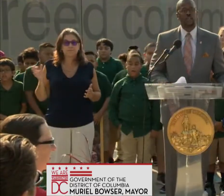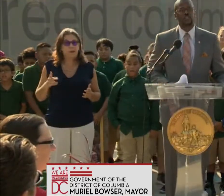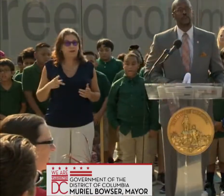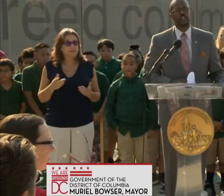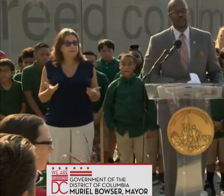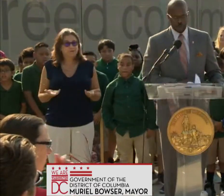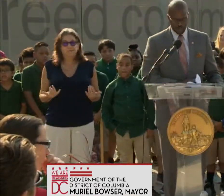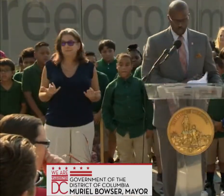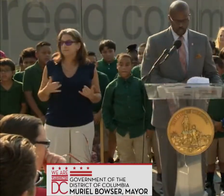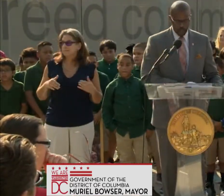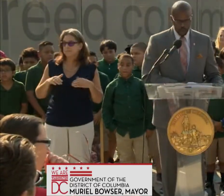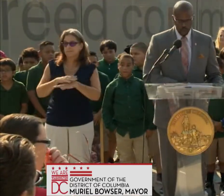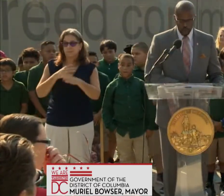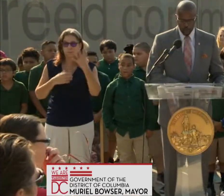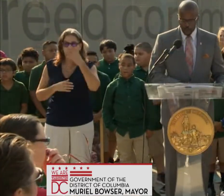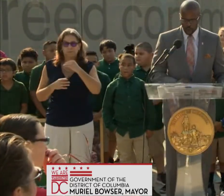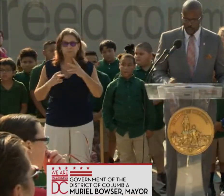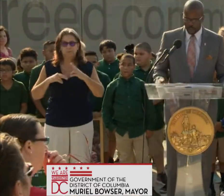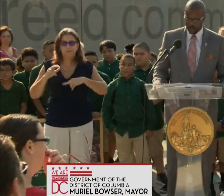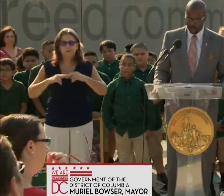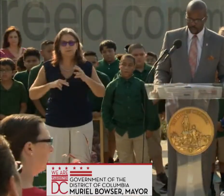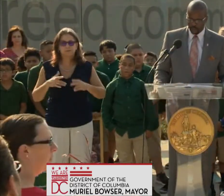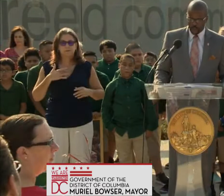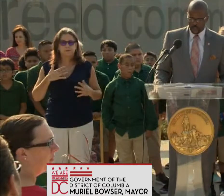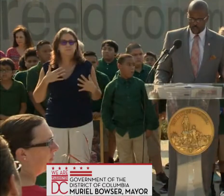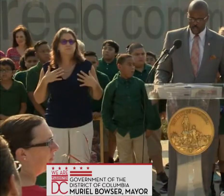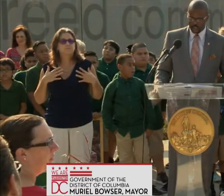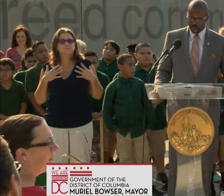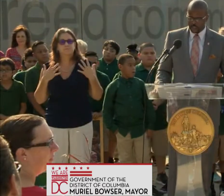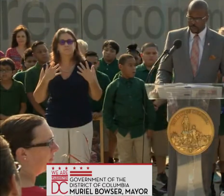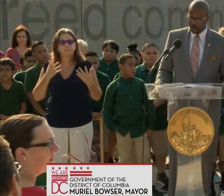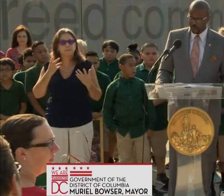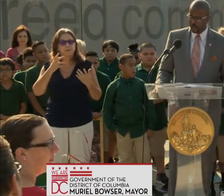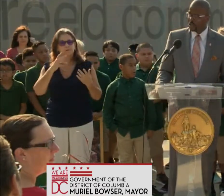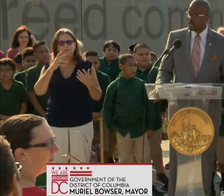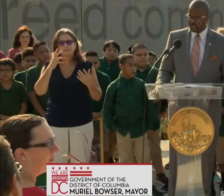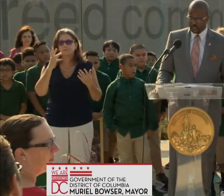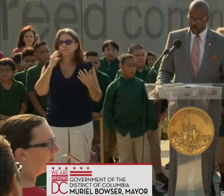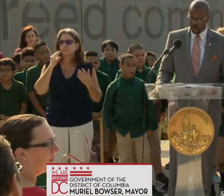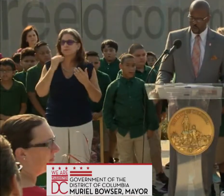also be experiencing new programming students at Murray Reid and several of